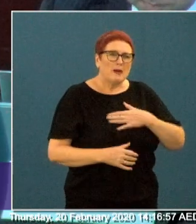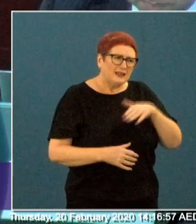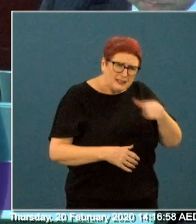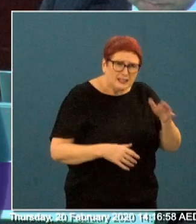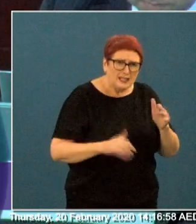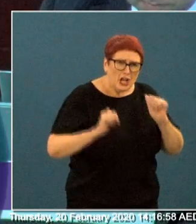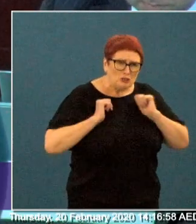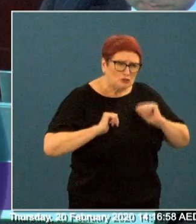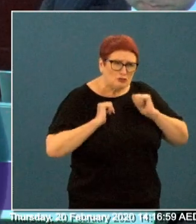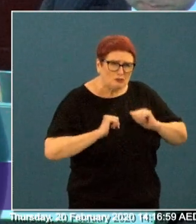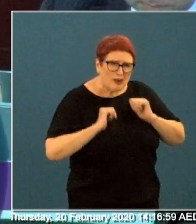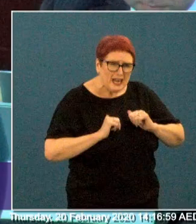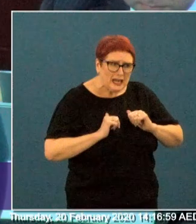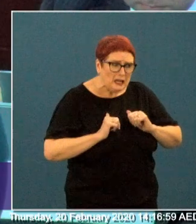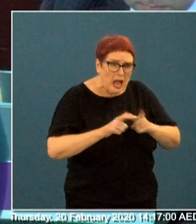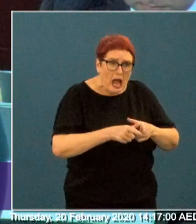that training is something complex and has to wait.